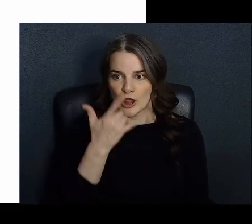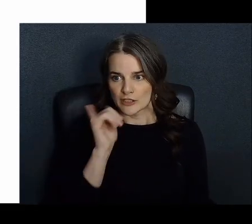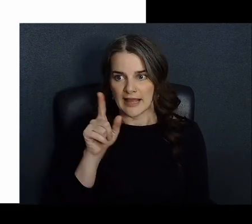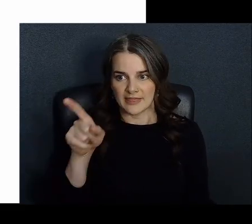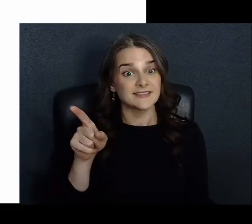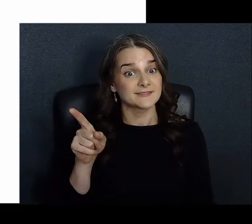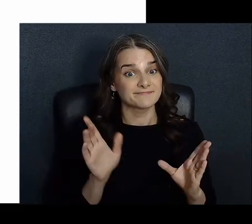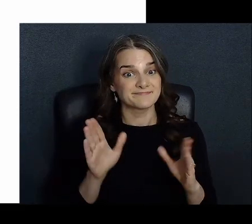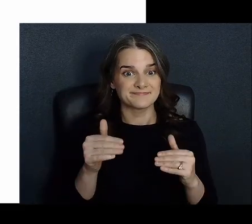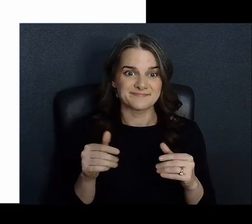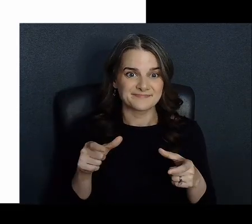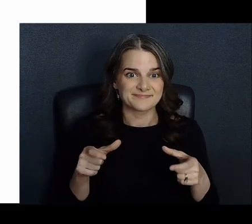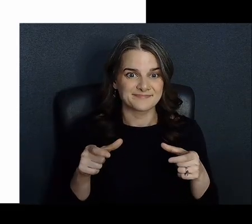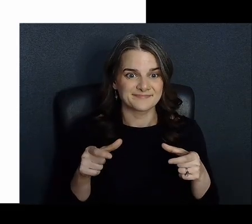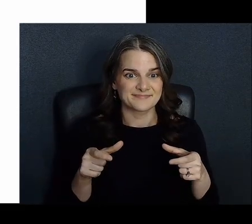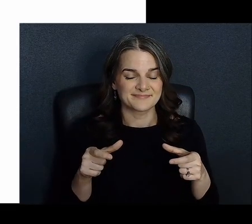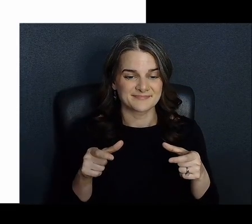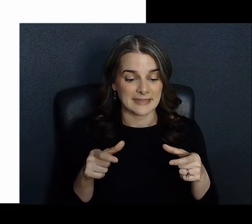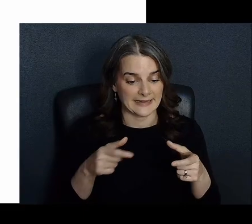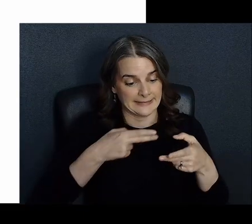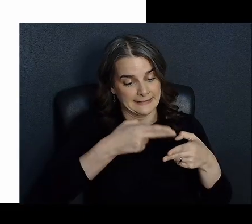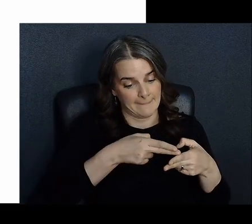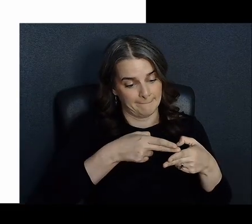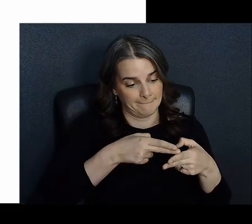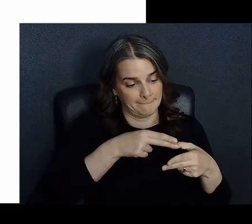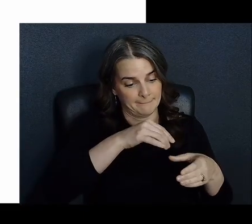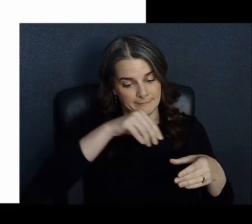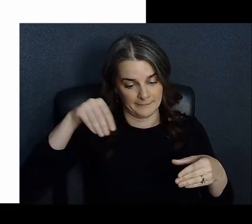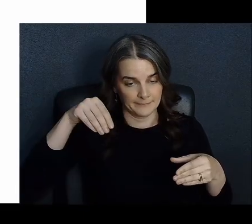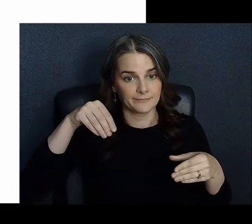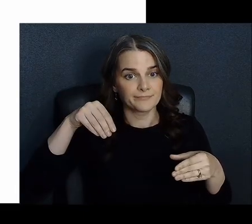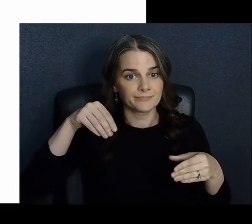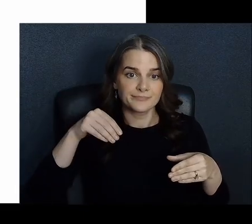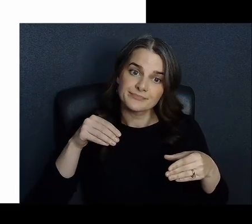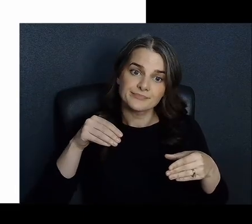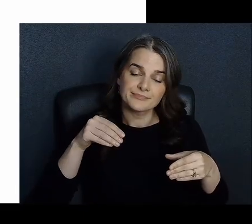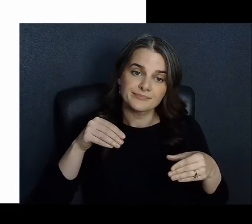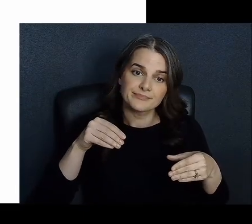would have your name on it. When you first receive it, you flip the card over,